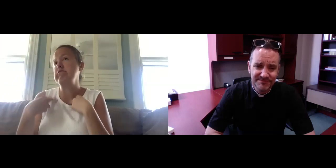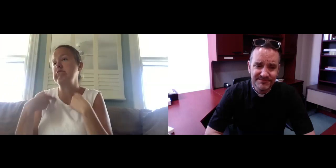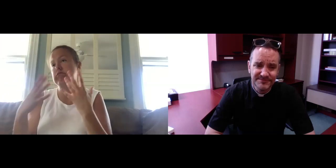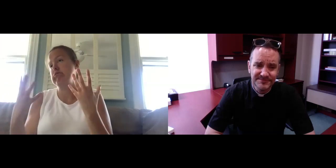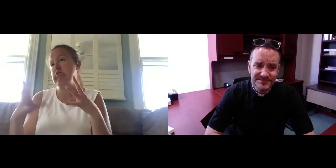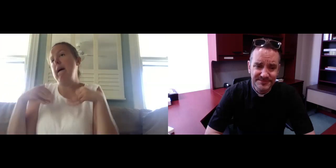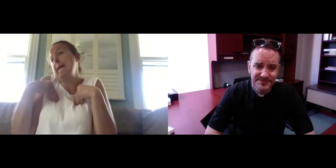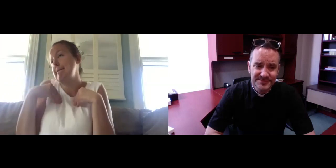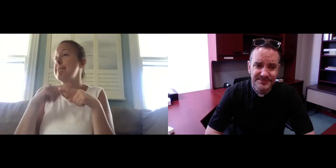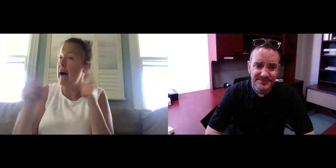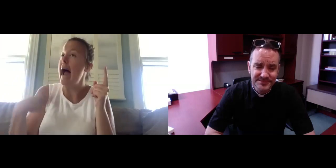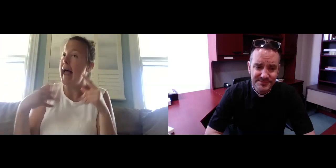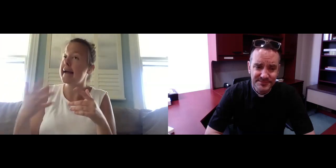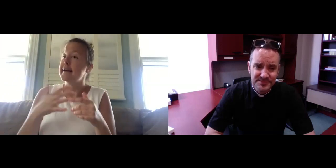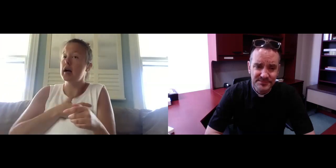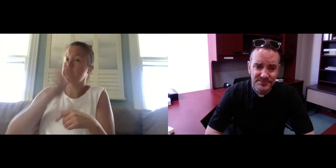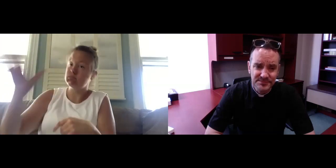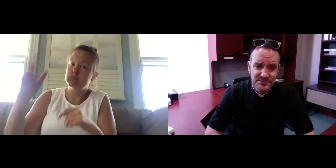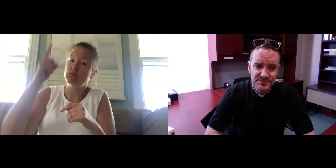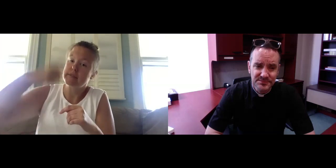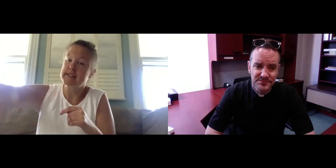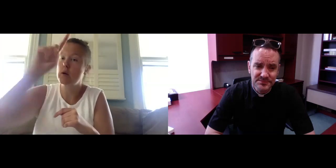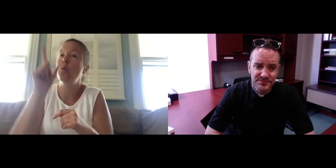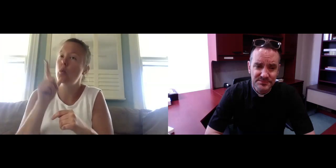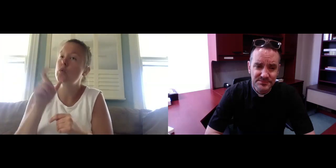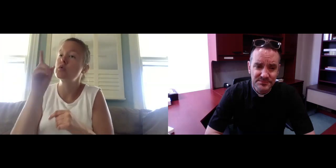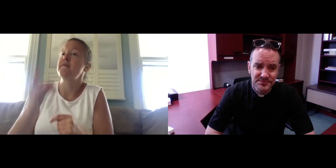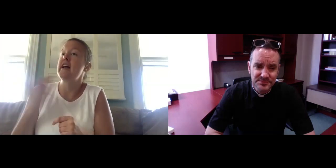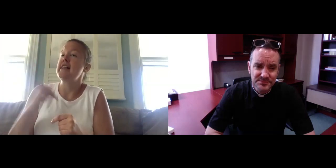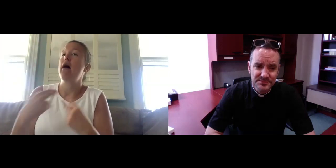to feel isolated because we are stuck and we can't go to Church. But it's